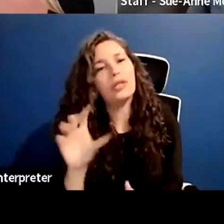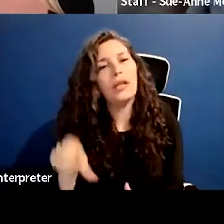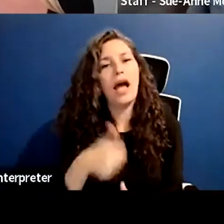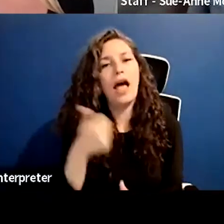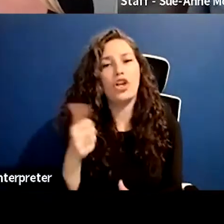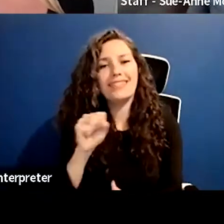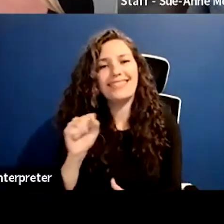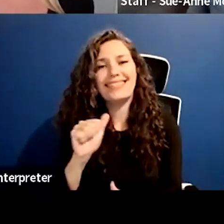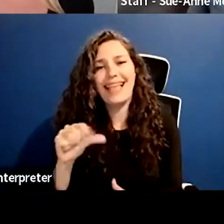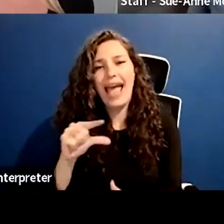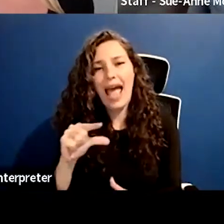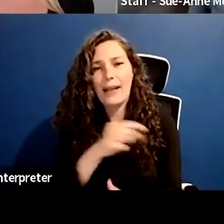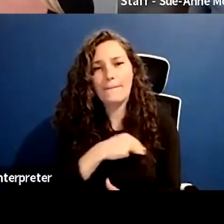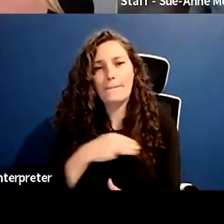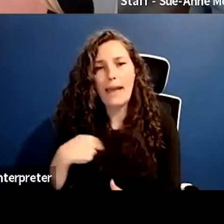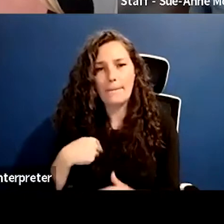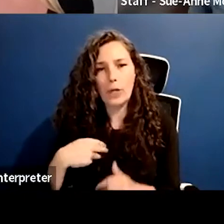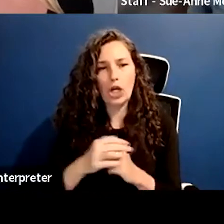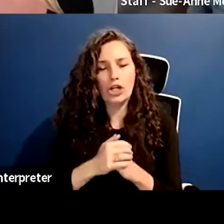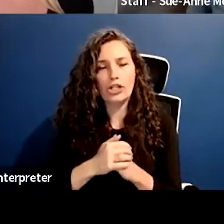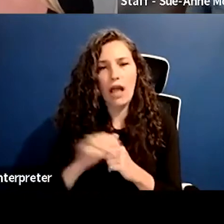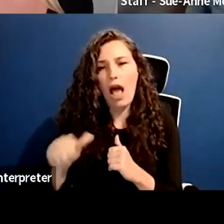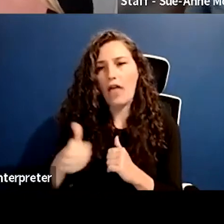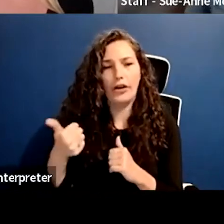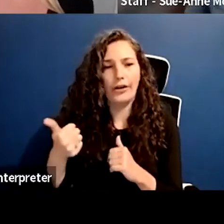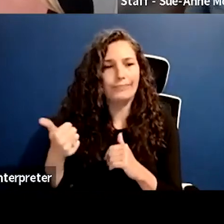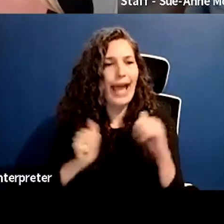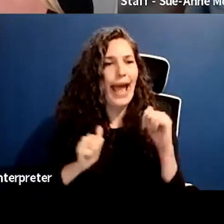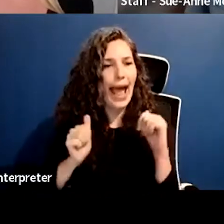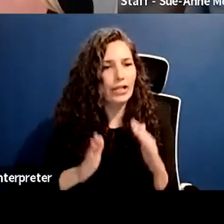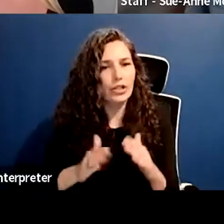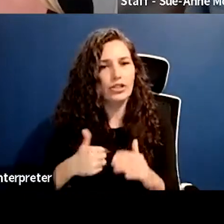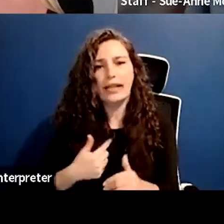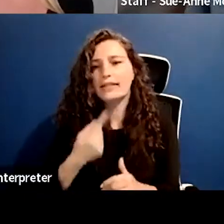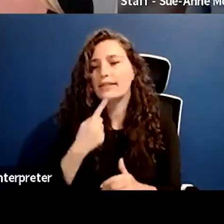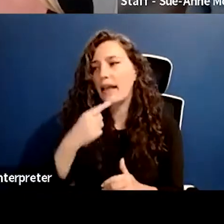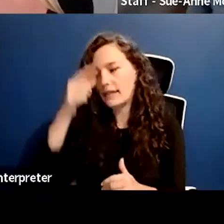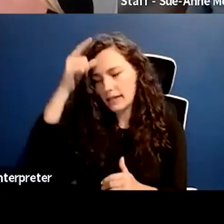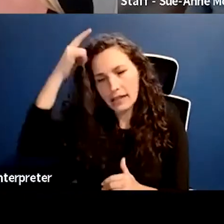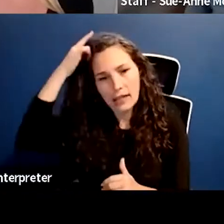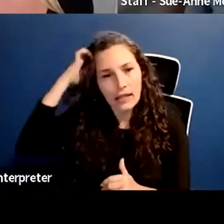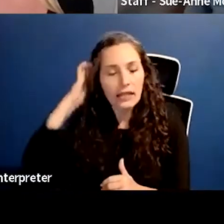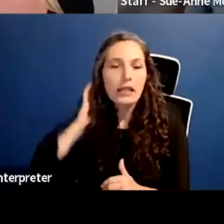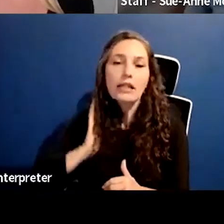but just any actors or creators, I'm, I learn, I do a lot of audiobooks,